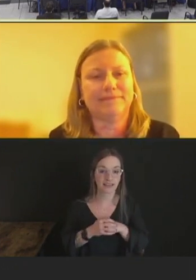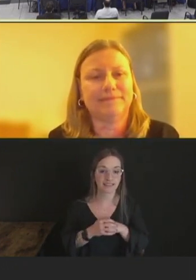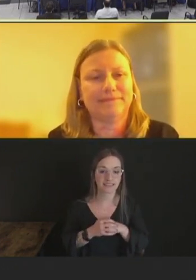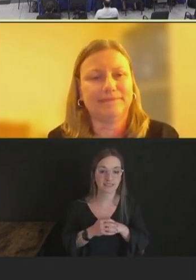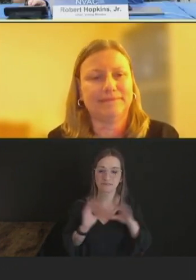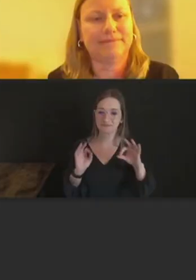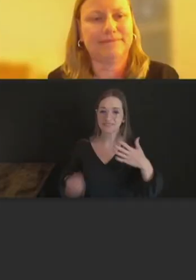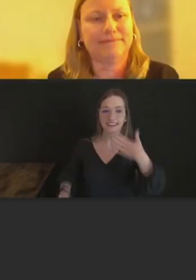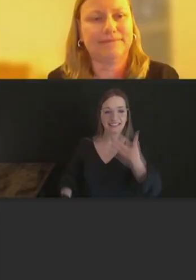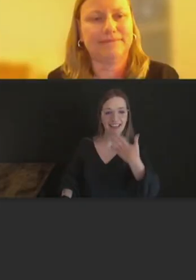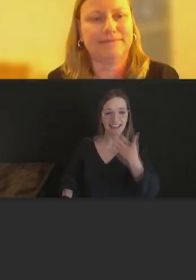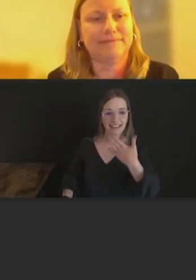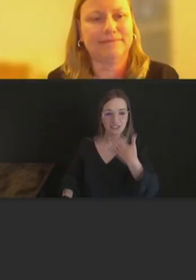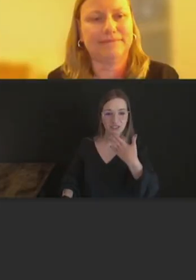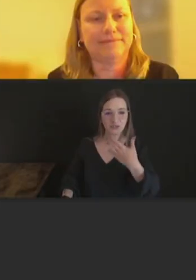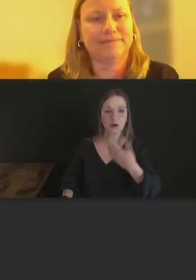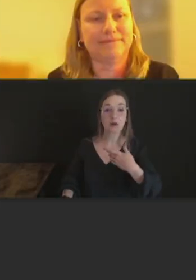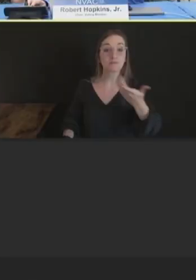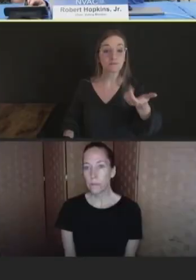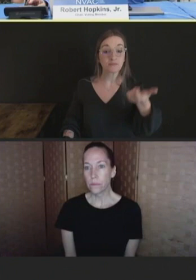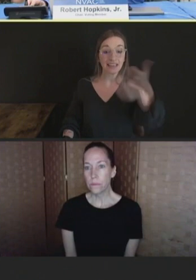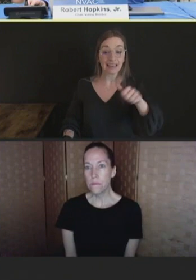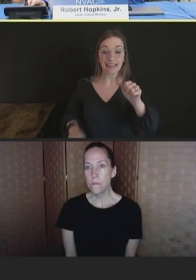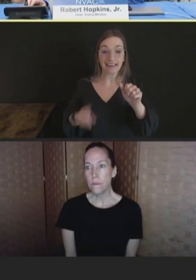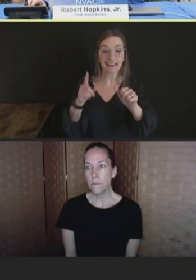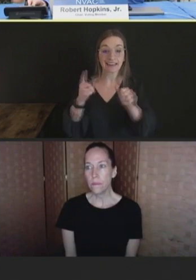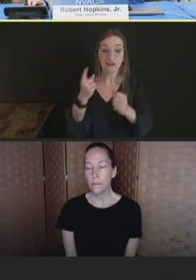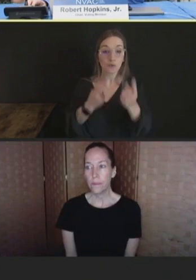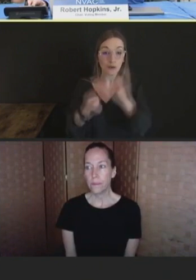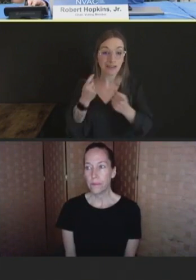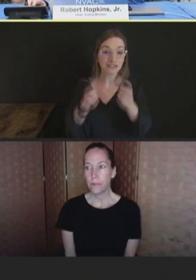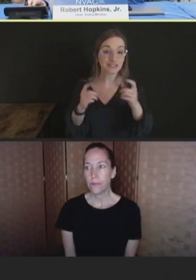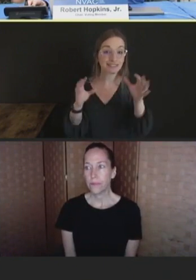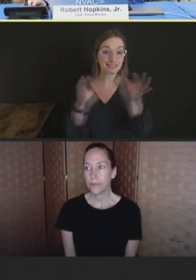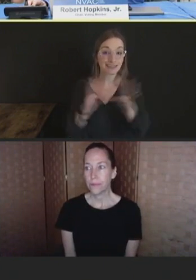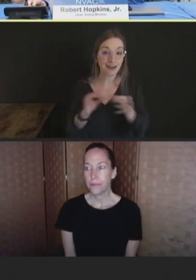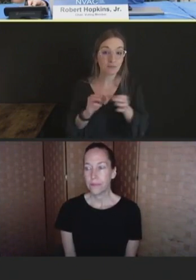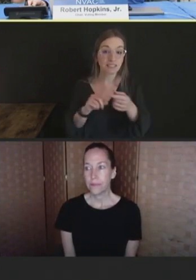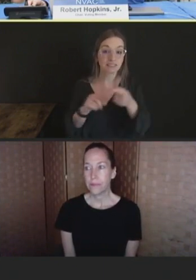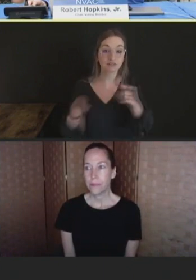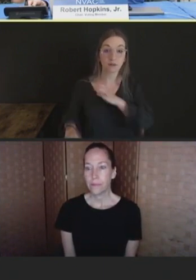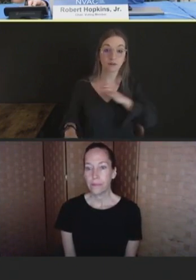Are there any questions or comments from members of the committee, either in the room or online?